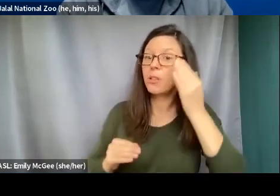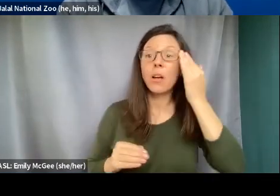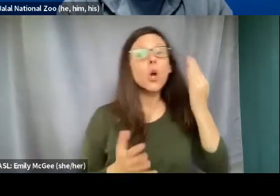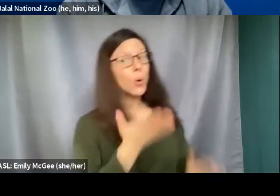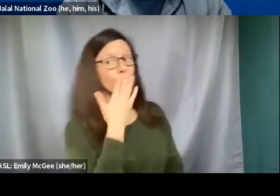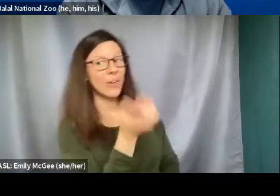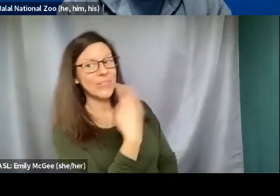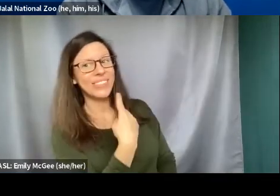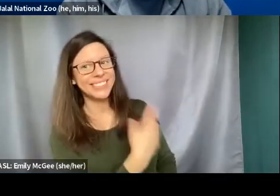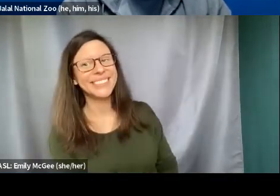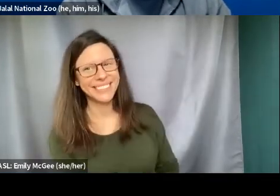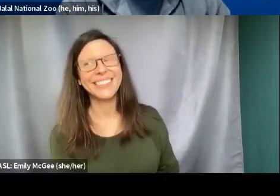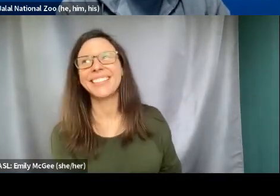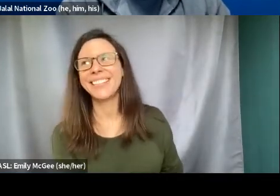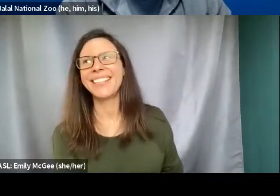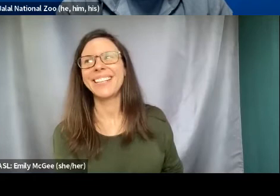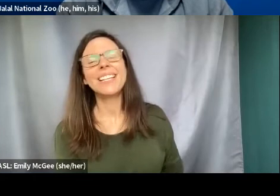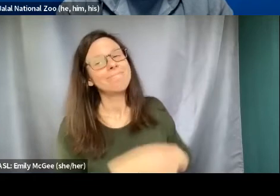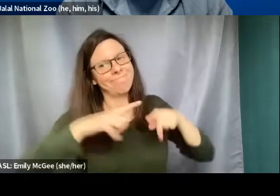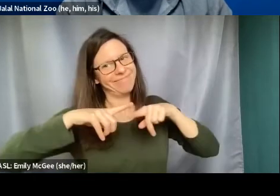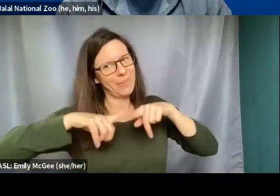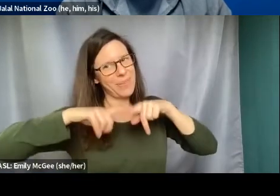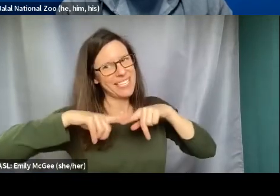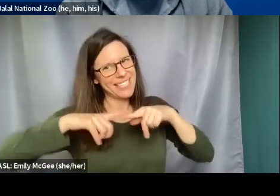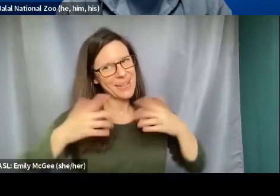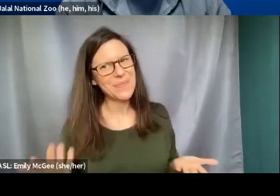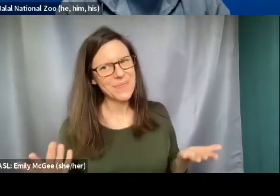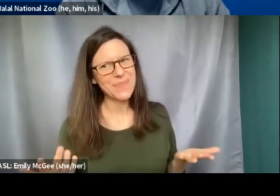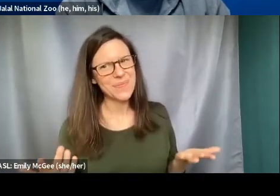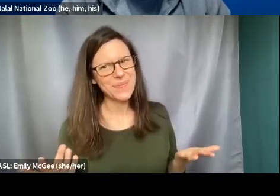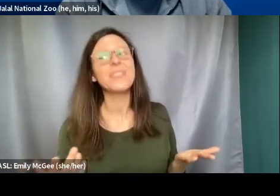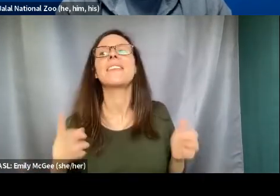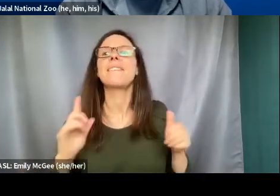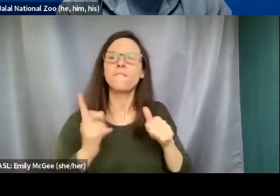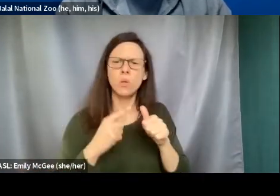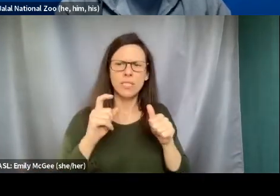The, uh, it depends. See, so we have to find out where the sample came from.